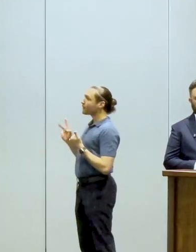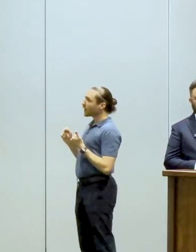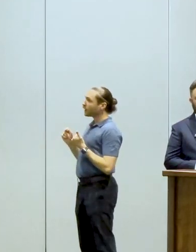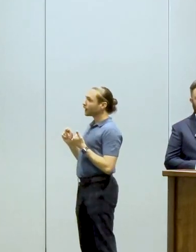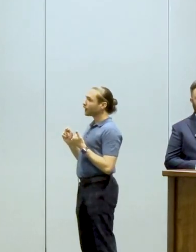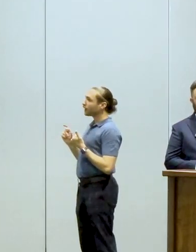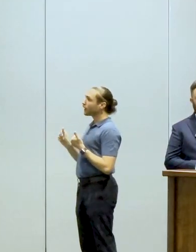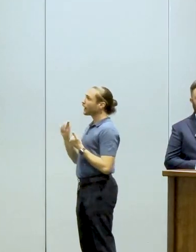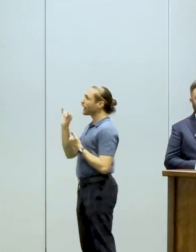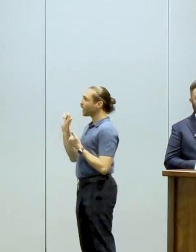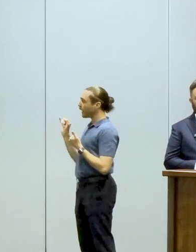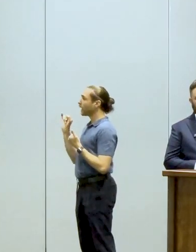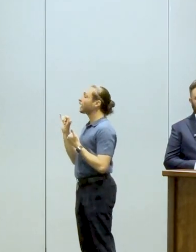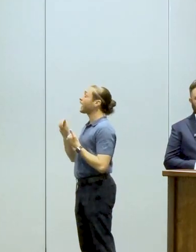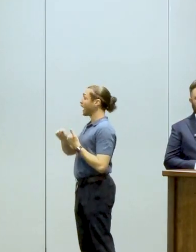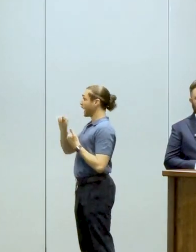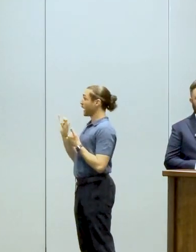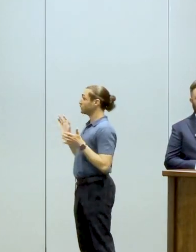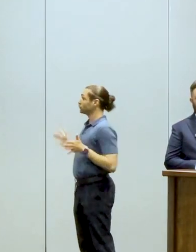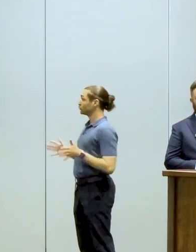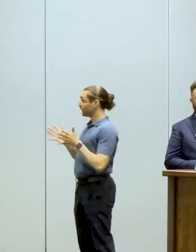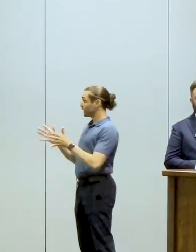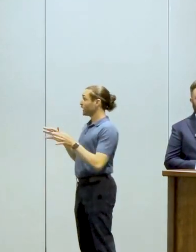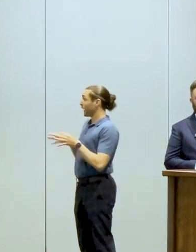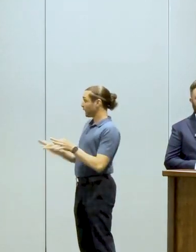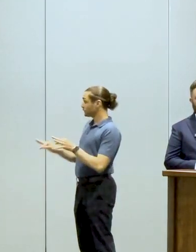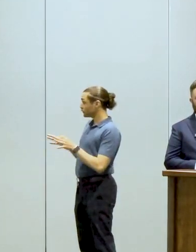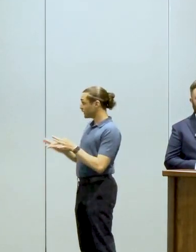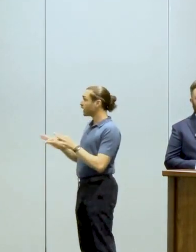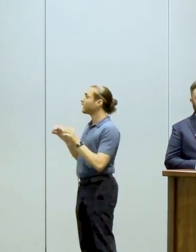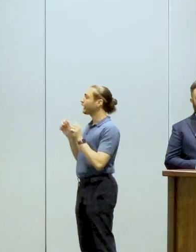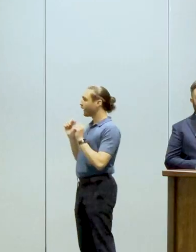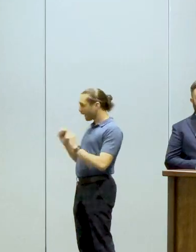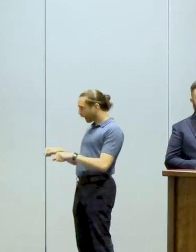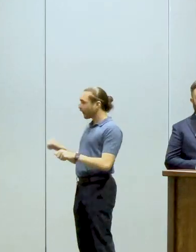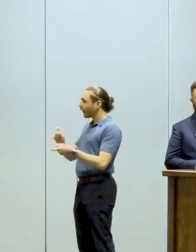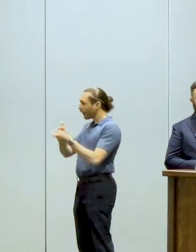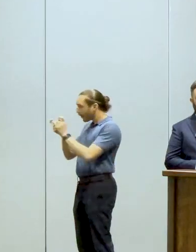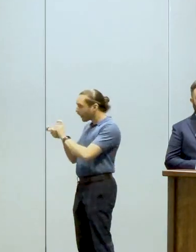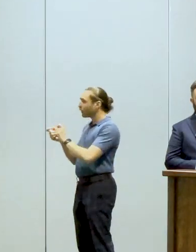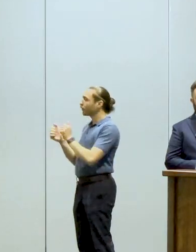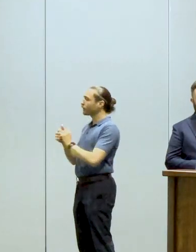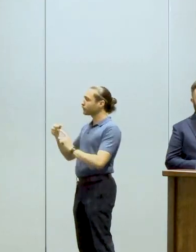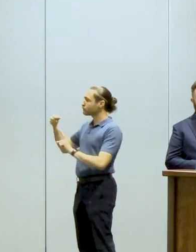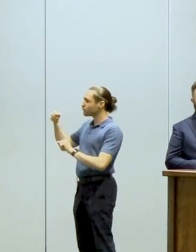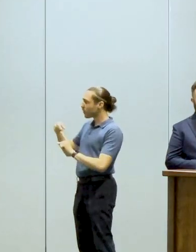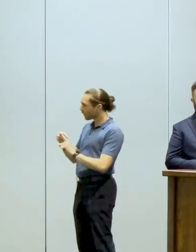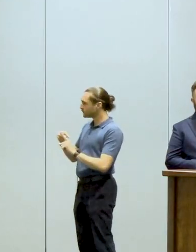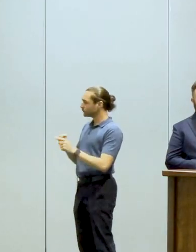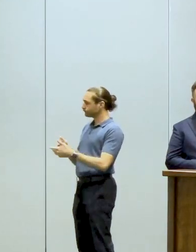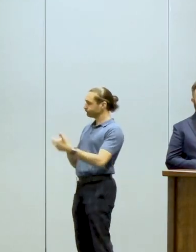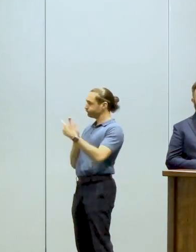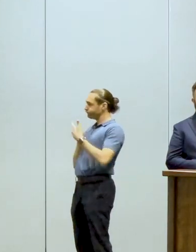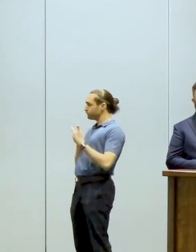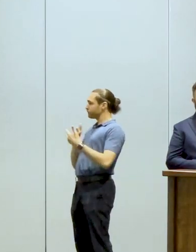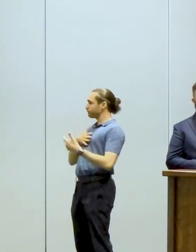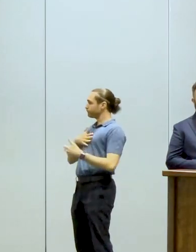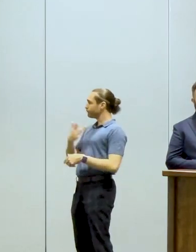captioning can be controlled through prompts that match the learner's preferences. So for example, a student might say,